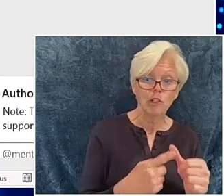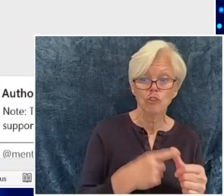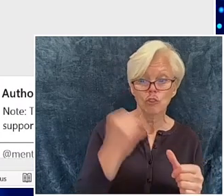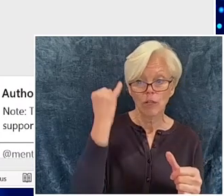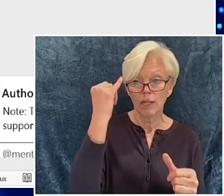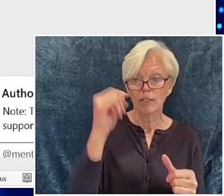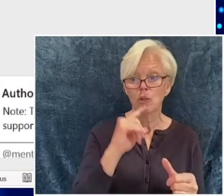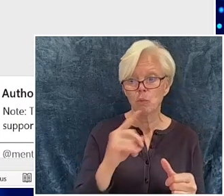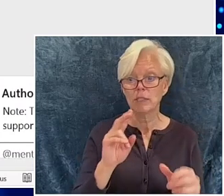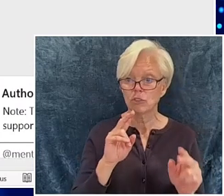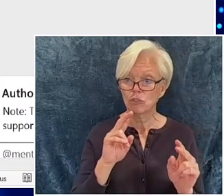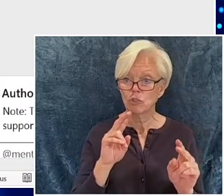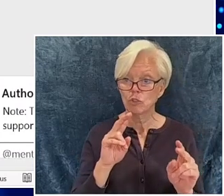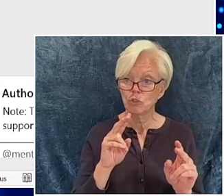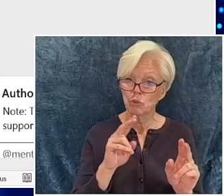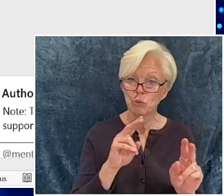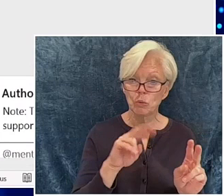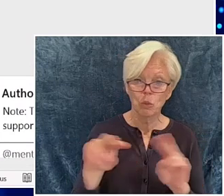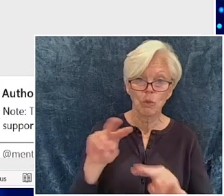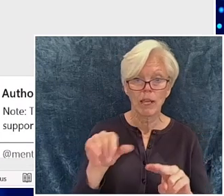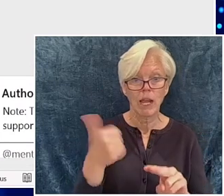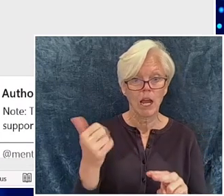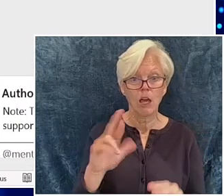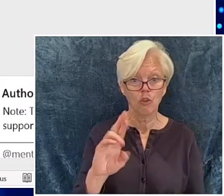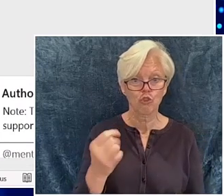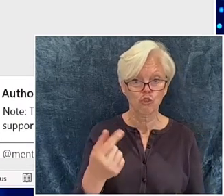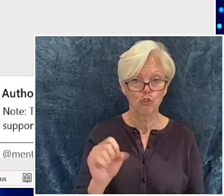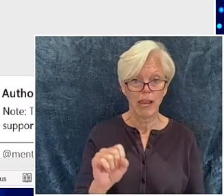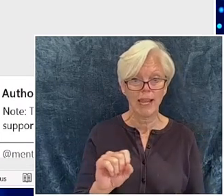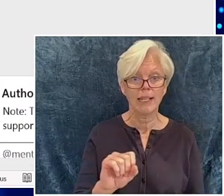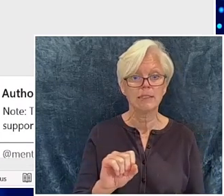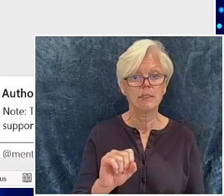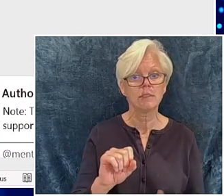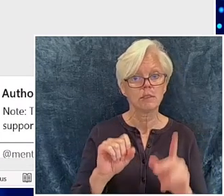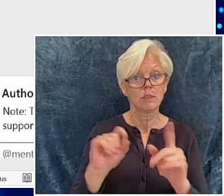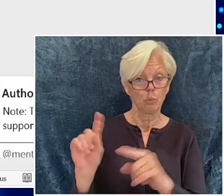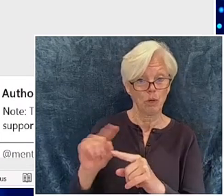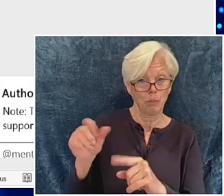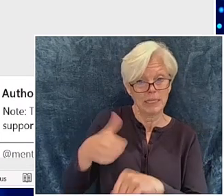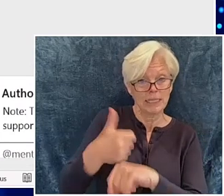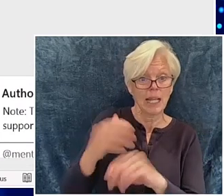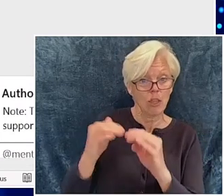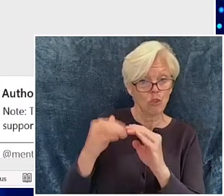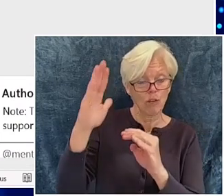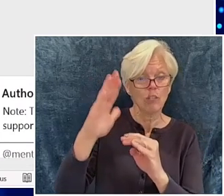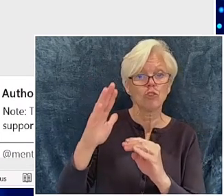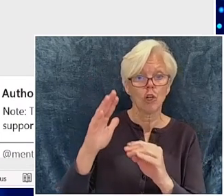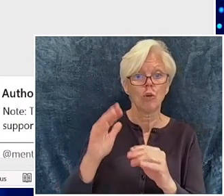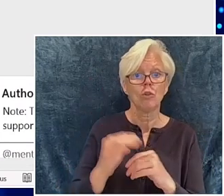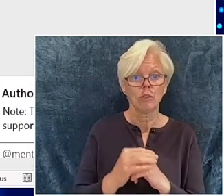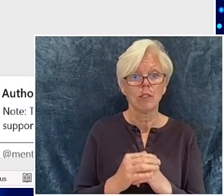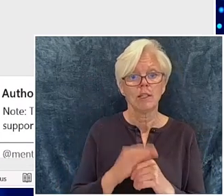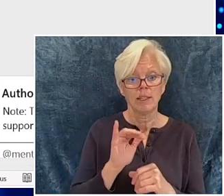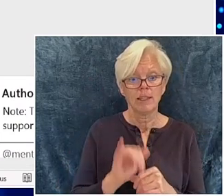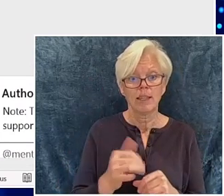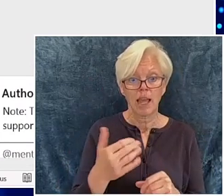to other regulations where we set a threshold which, in fact, were the tier two requirements under cash management.